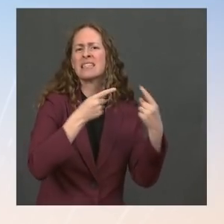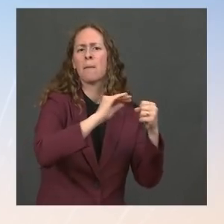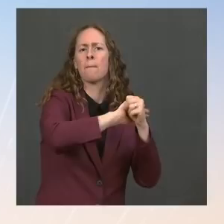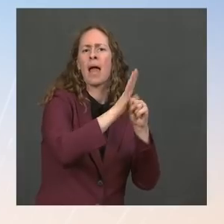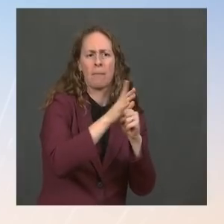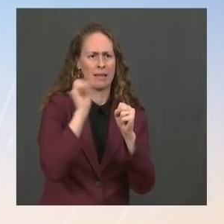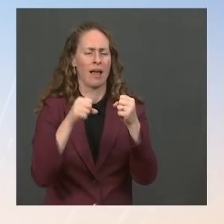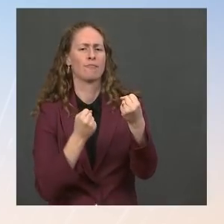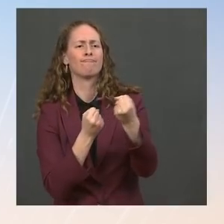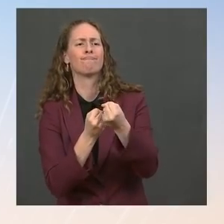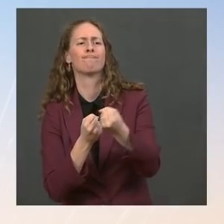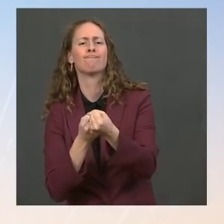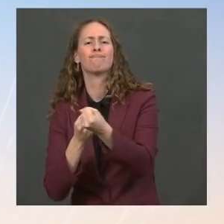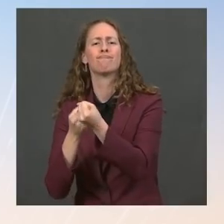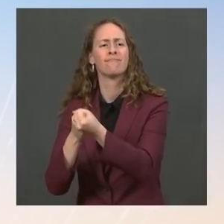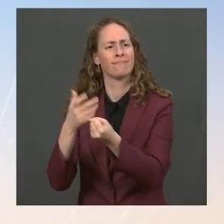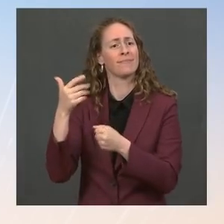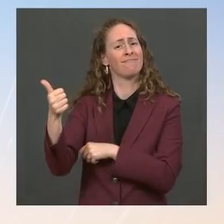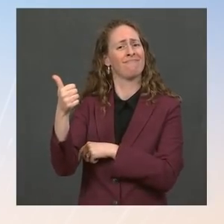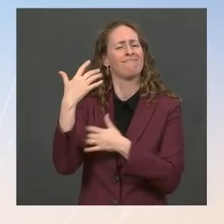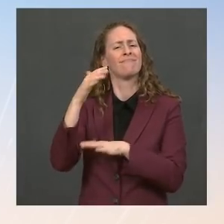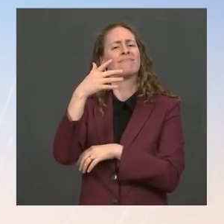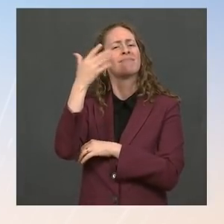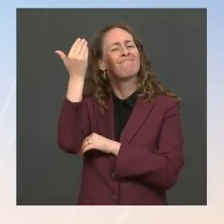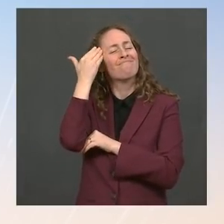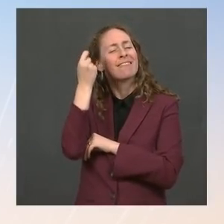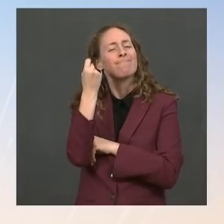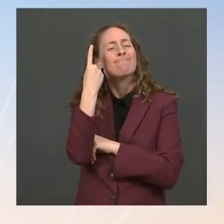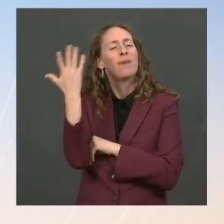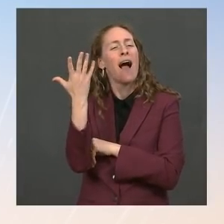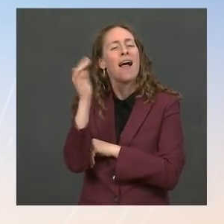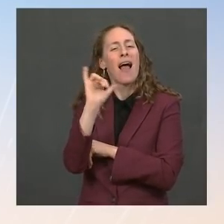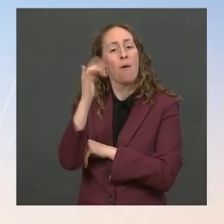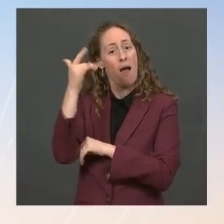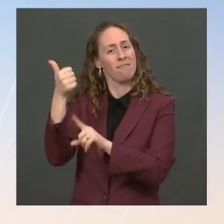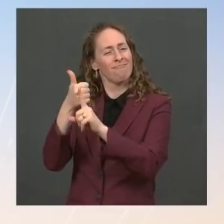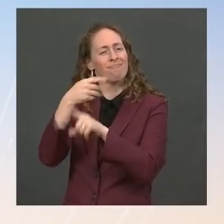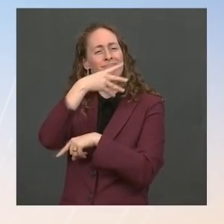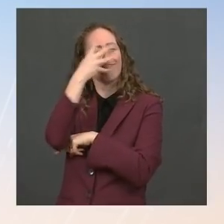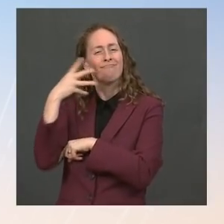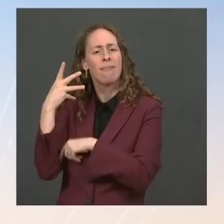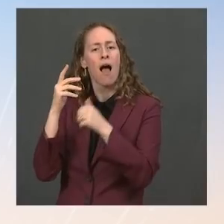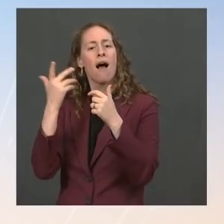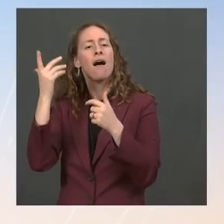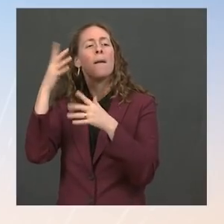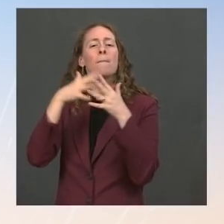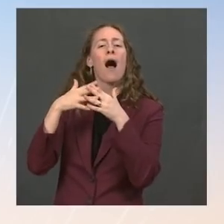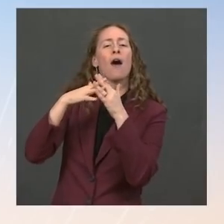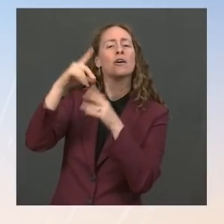and as CEO of a small startup, with -- that will help small businesses -- that has been helping small businesses continue to create jobs.